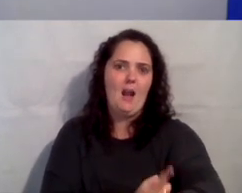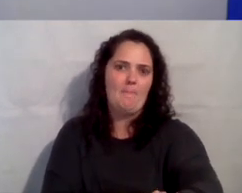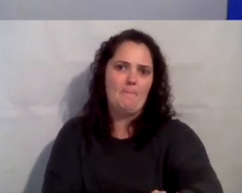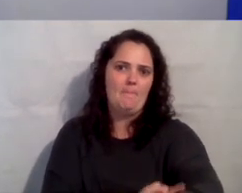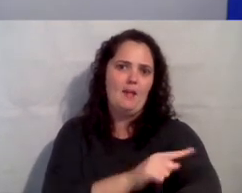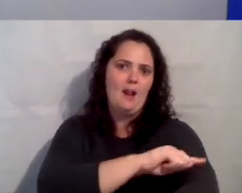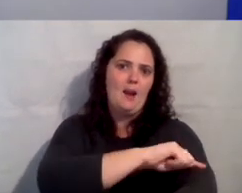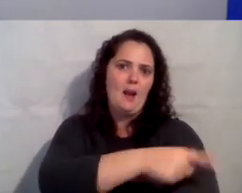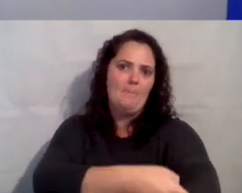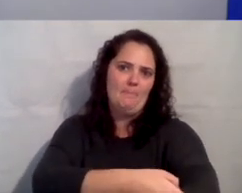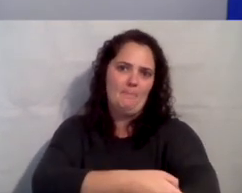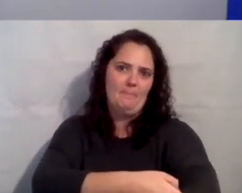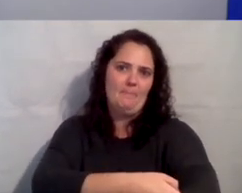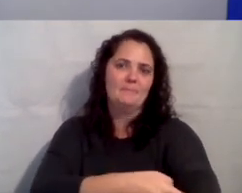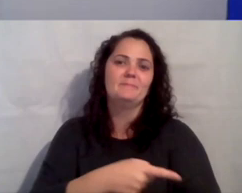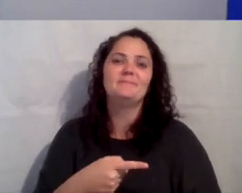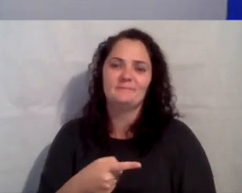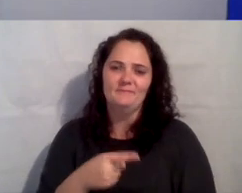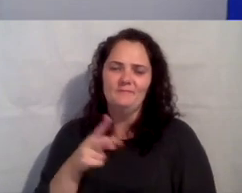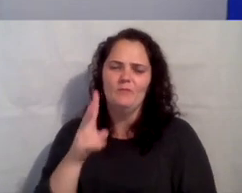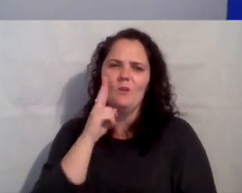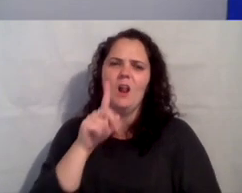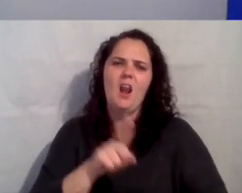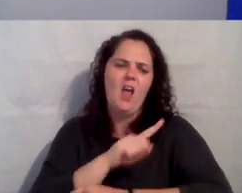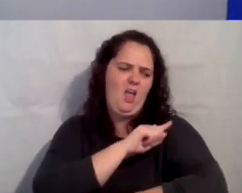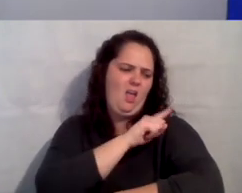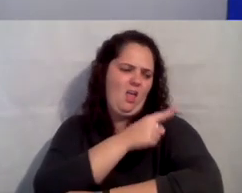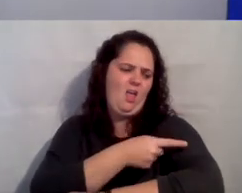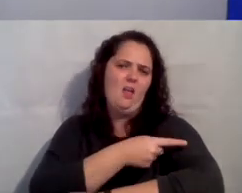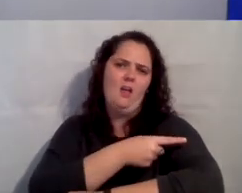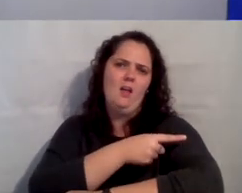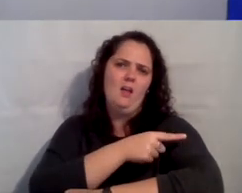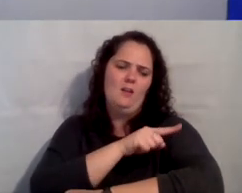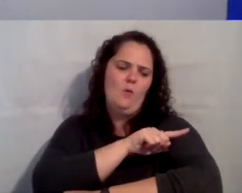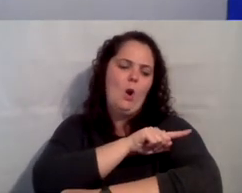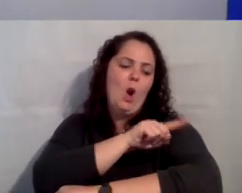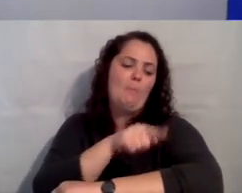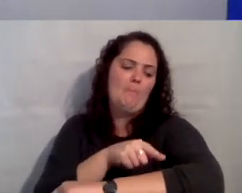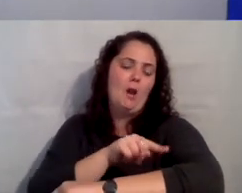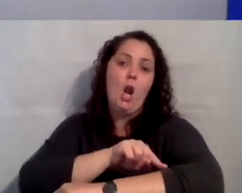overlapping another convex curve, and where we see the concavity is the skin